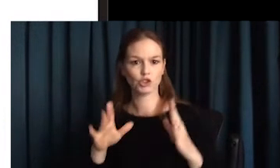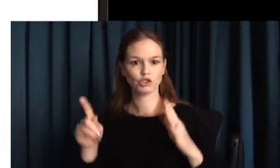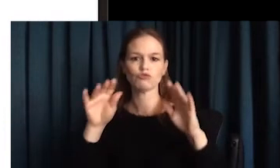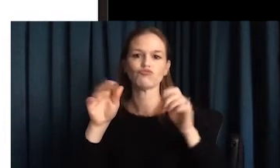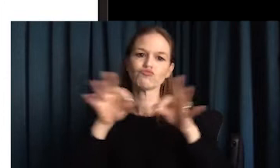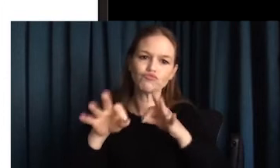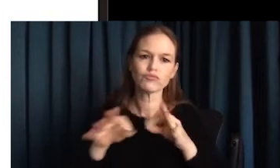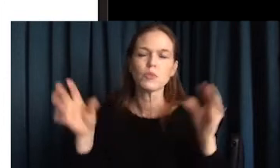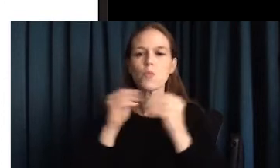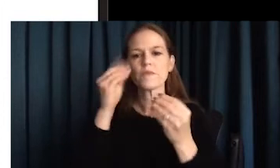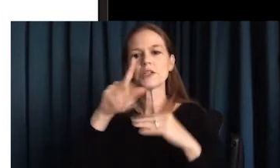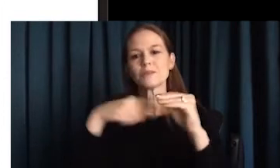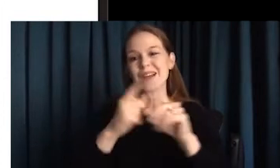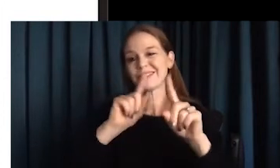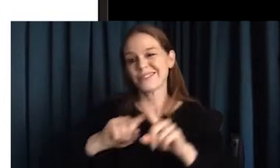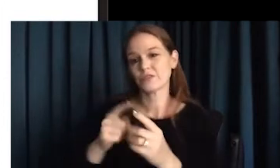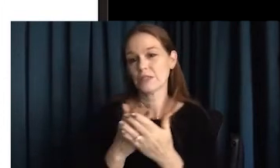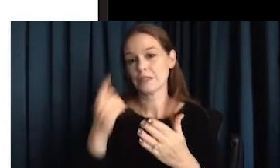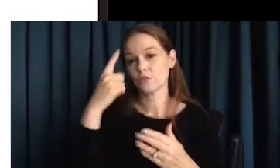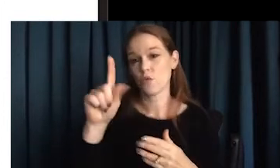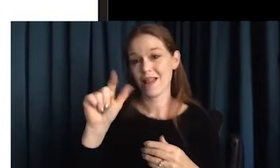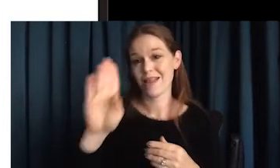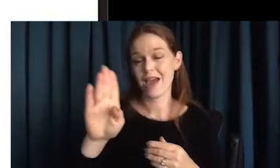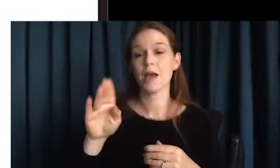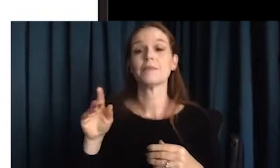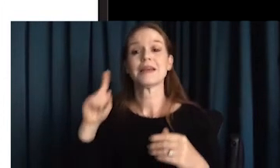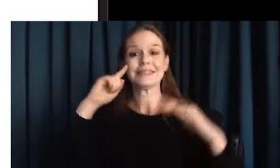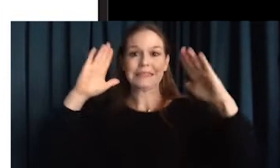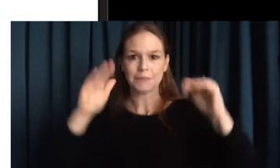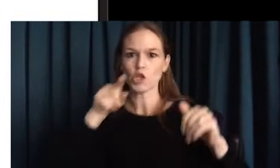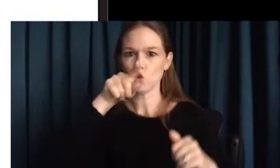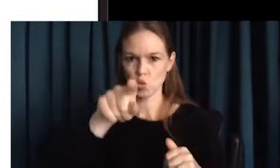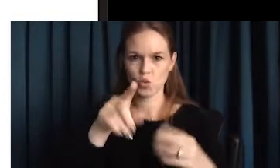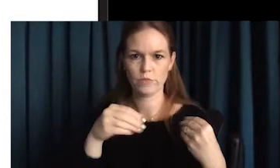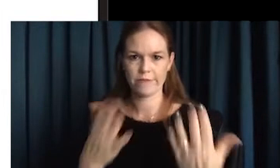that you as the student are expected to provide. Again you want to look this over and make sure